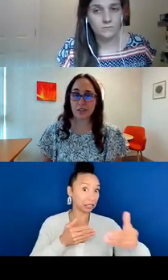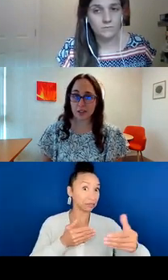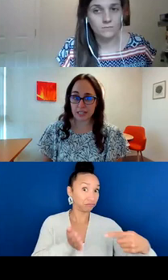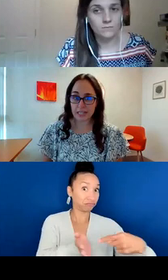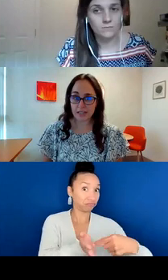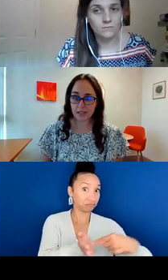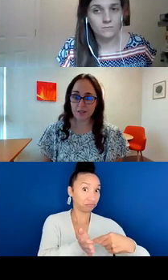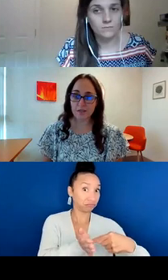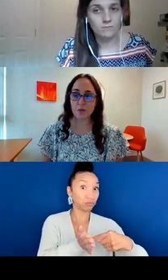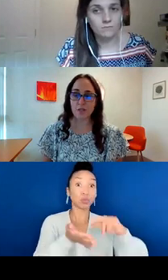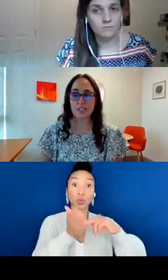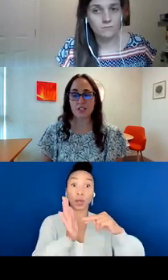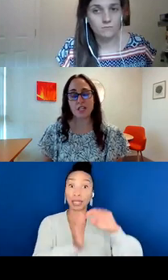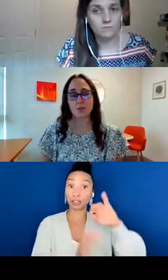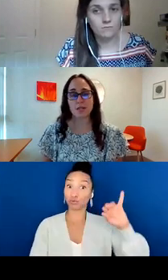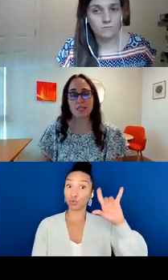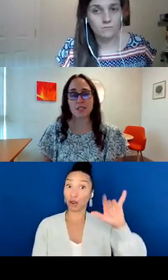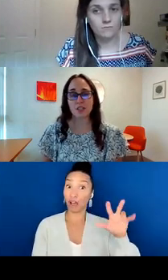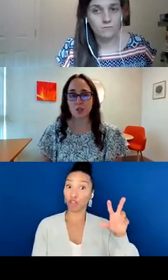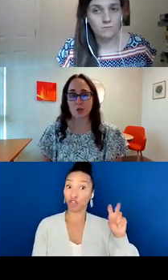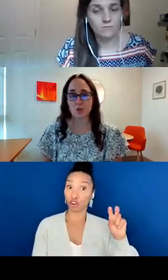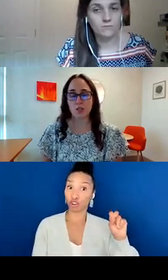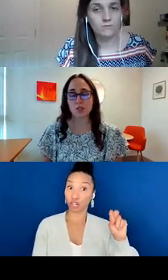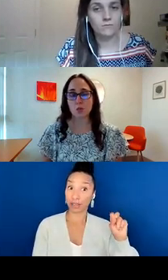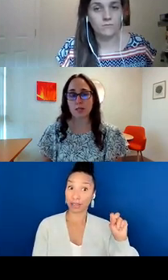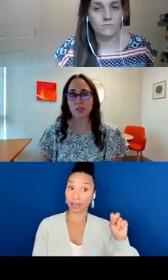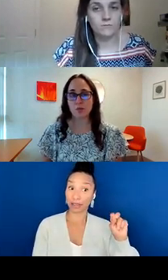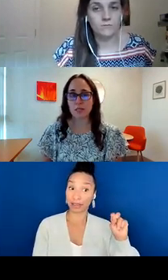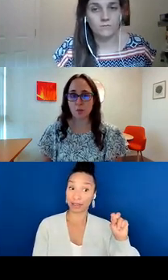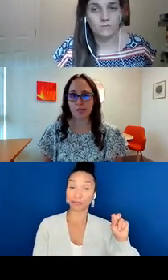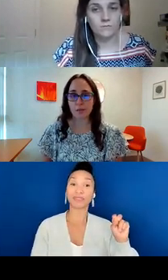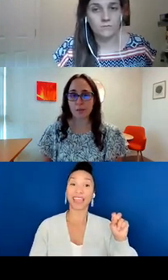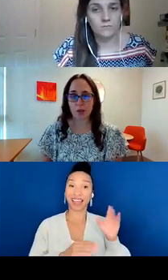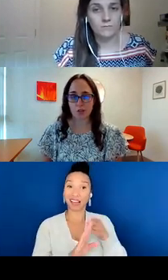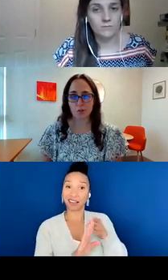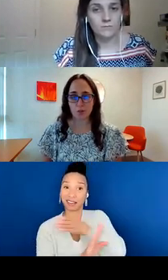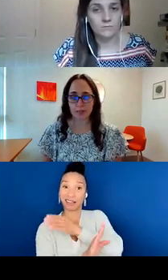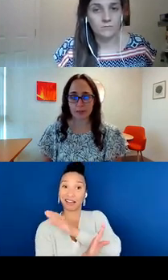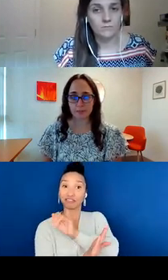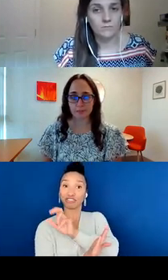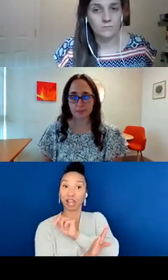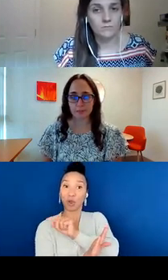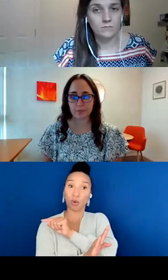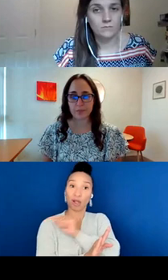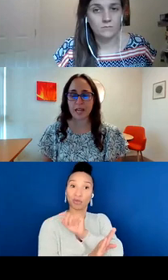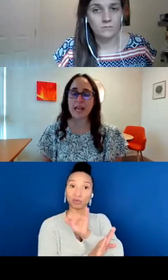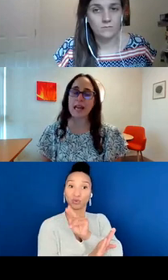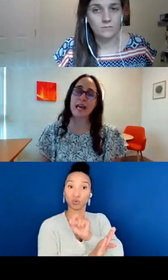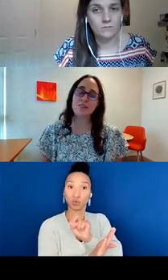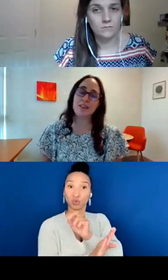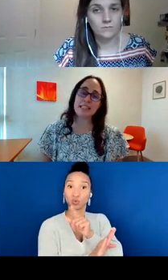July 31 or the January to June 2021 progress report.